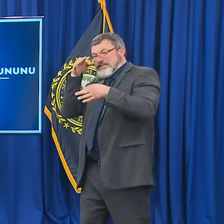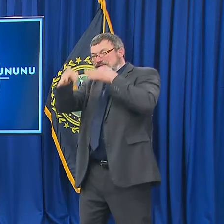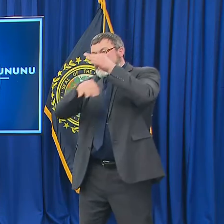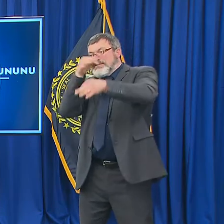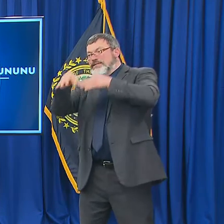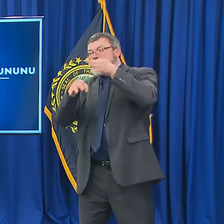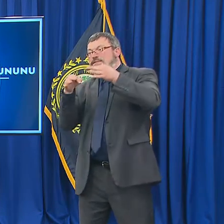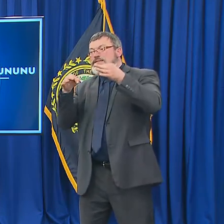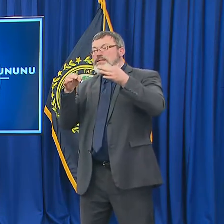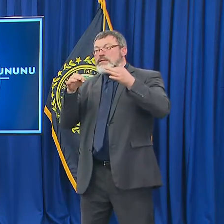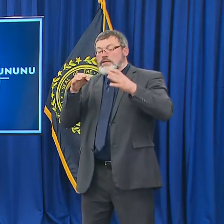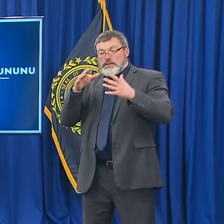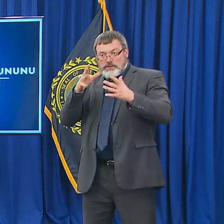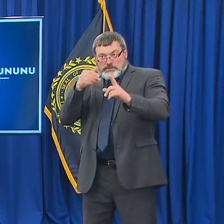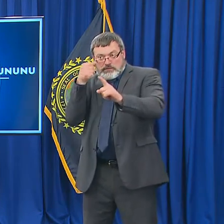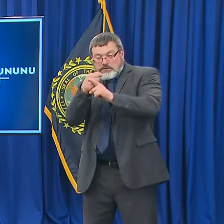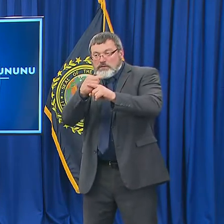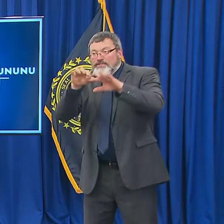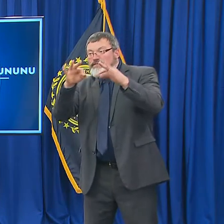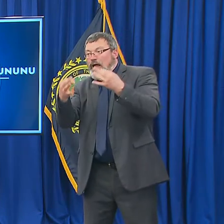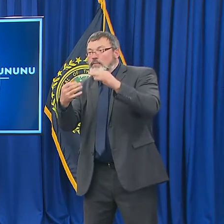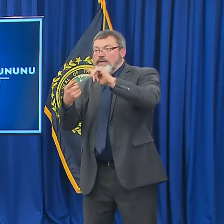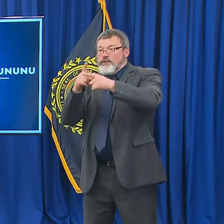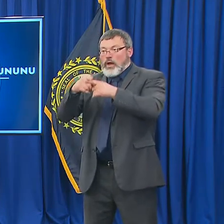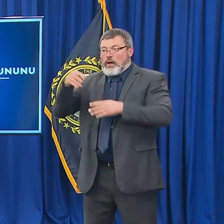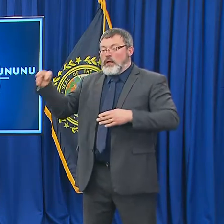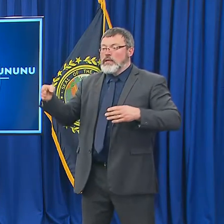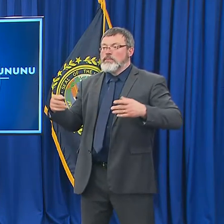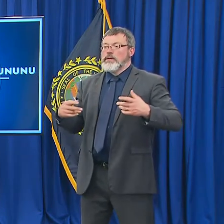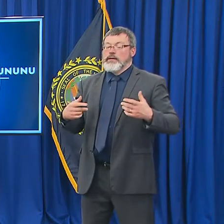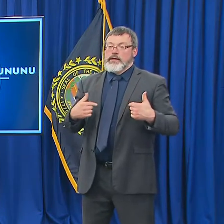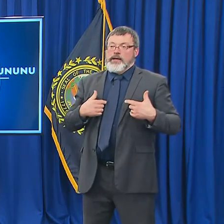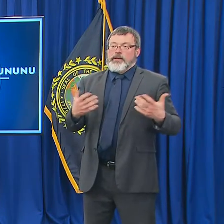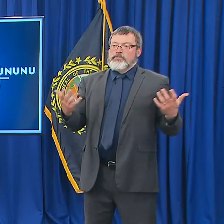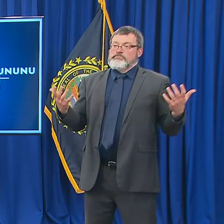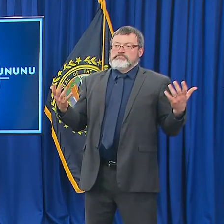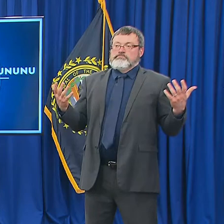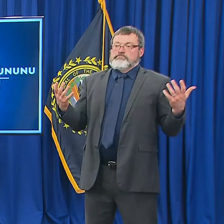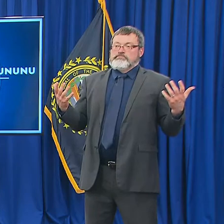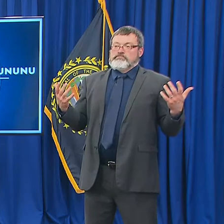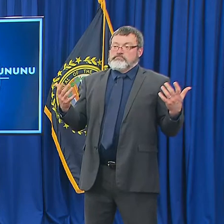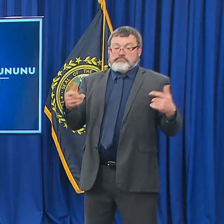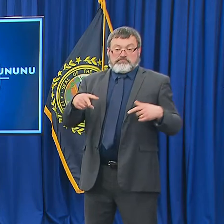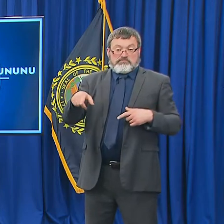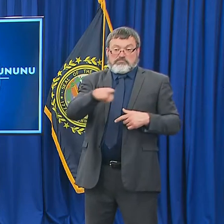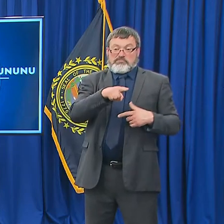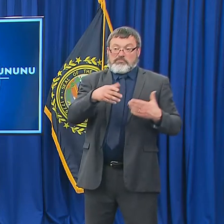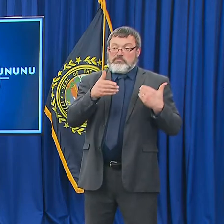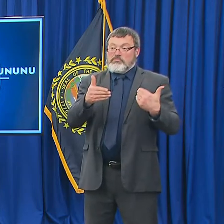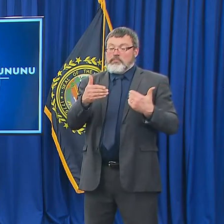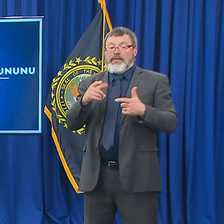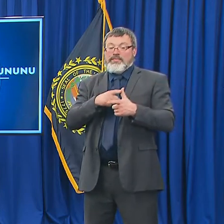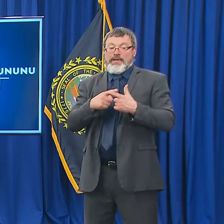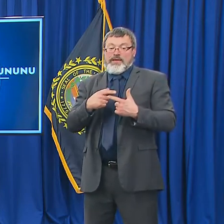but it is clear it isn't speculation. It isn't conjecture. It is in a hoax. This is so real and it is skyrocketing